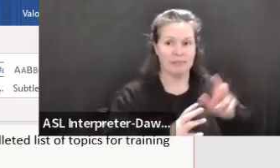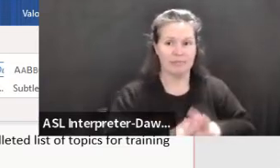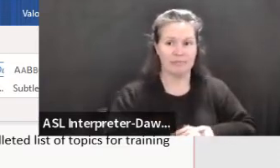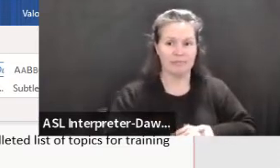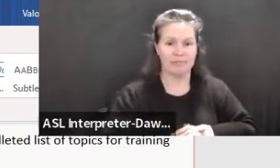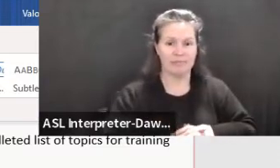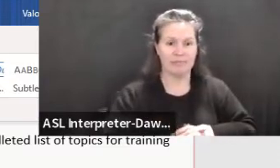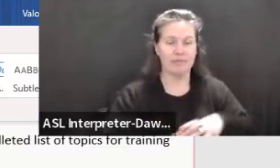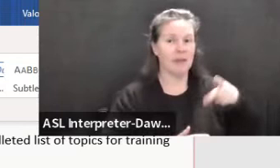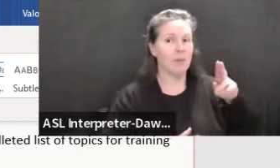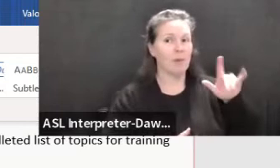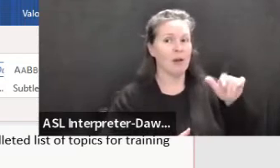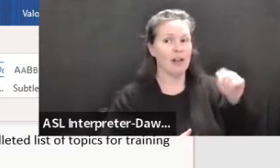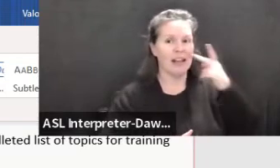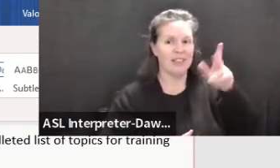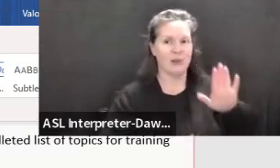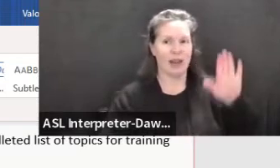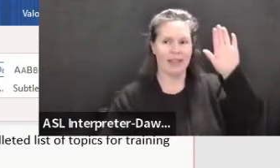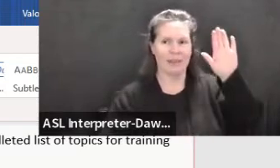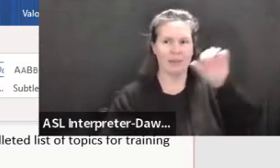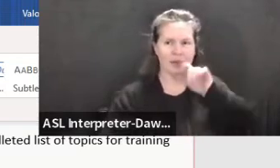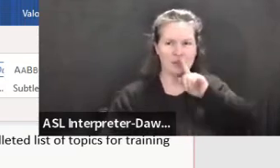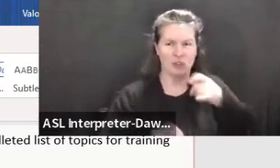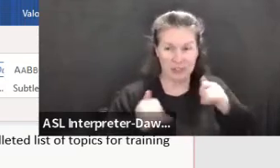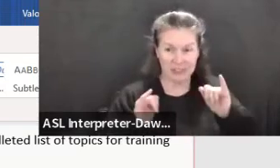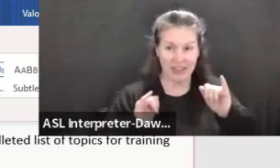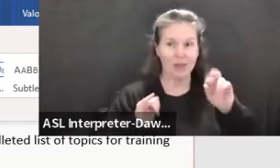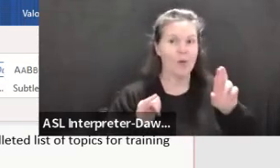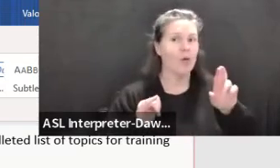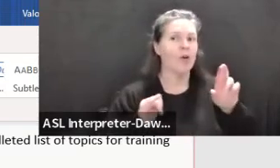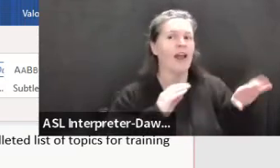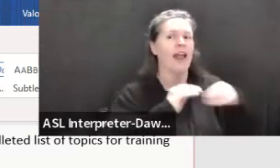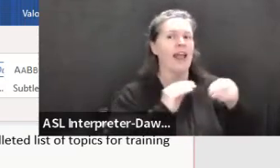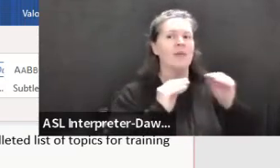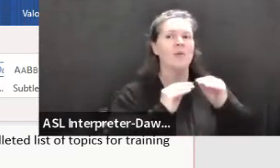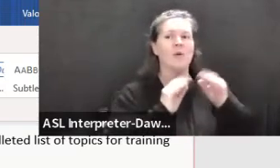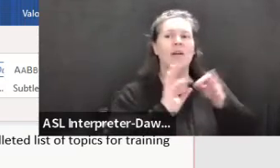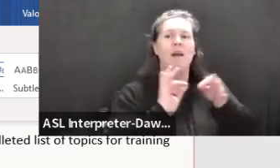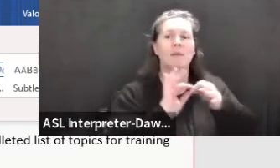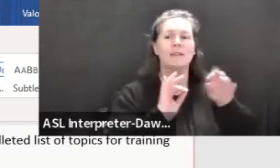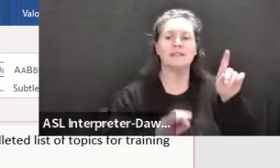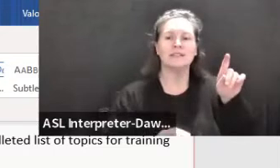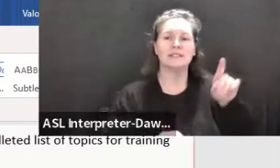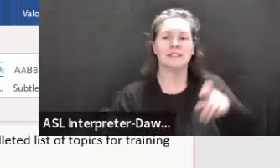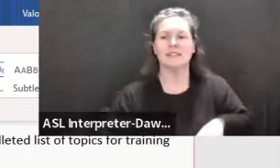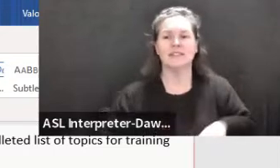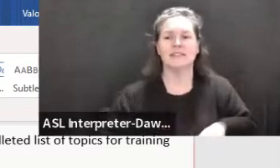and Paula, I see your hands up. I'm not sure if it's still up or if you have anything to add or, she's, nope.